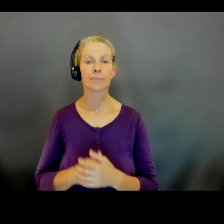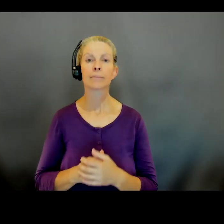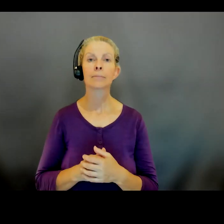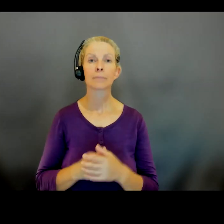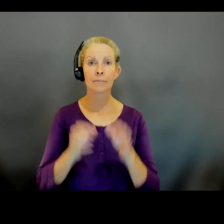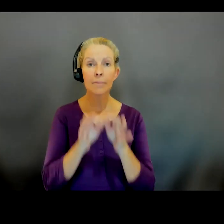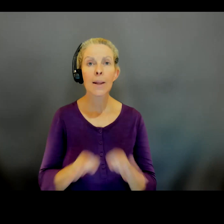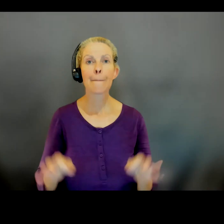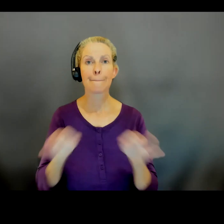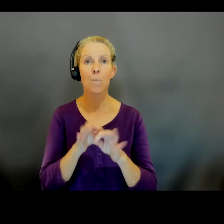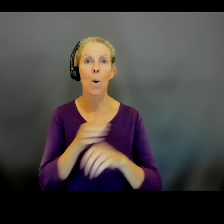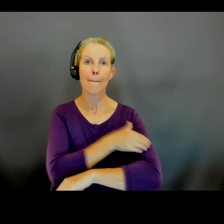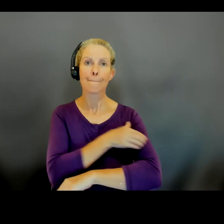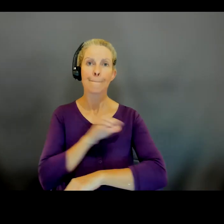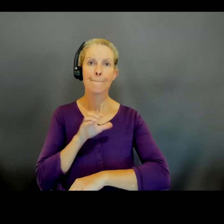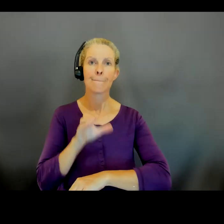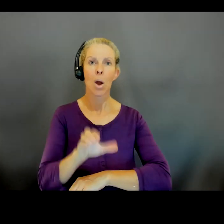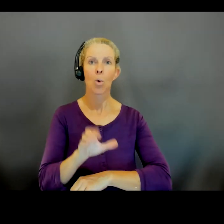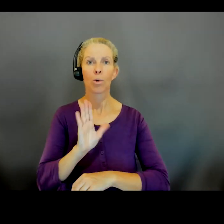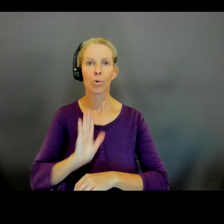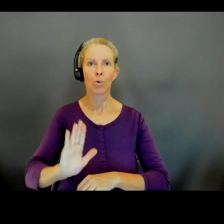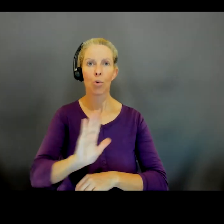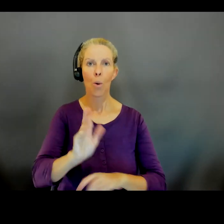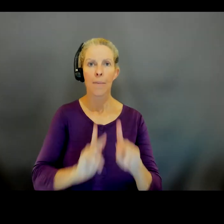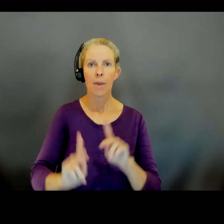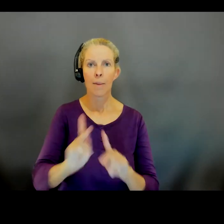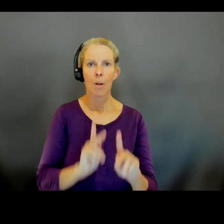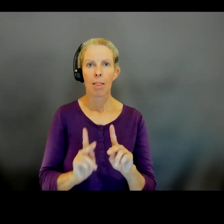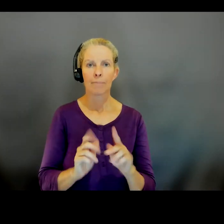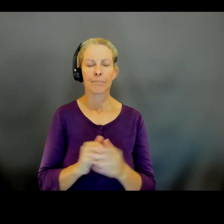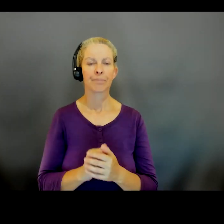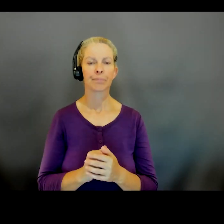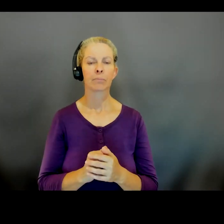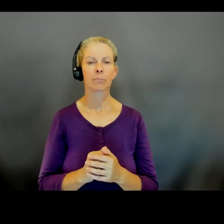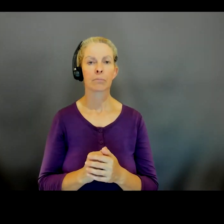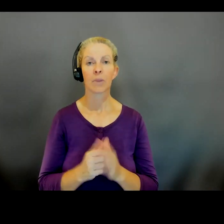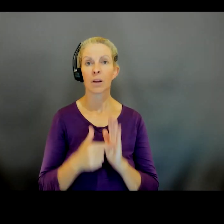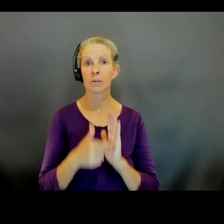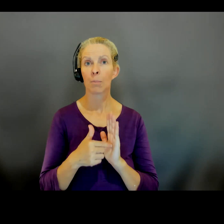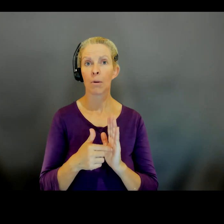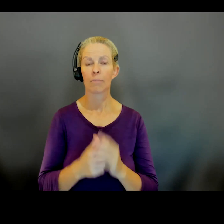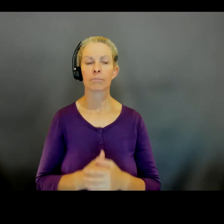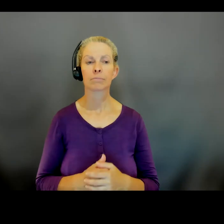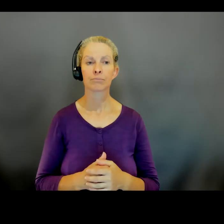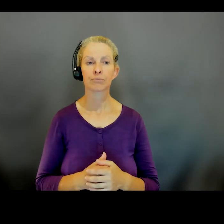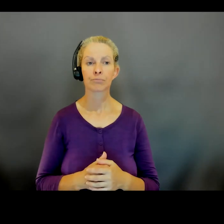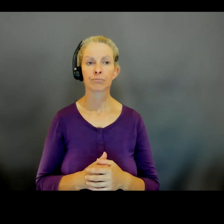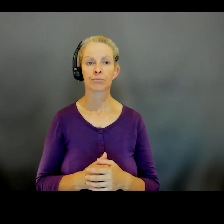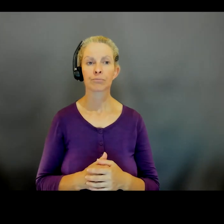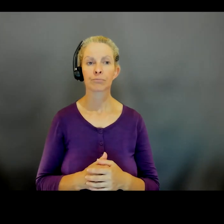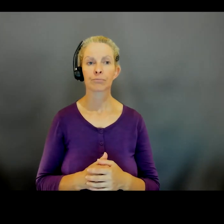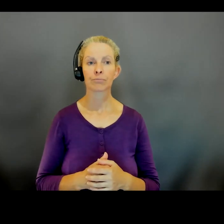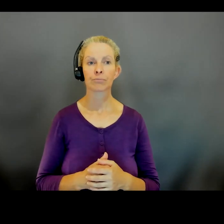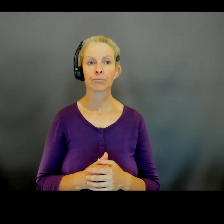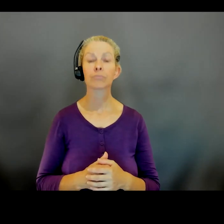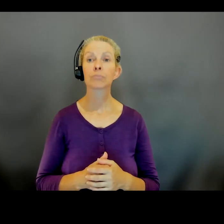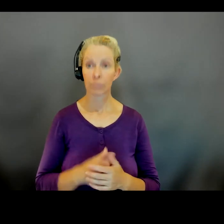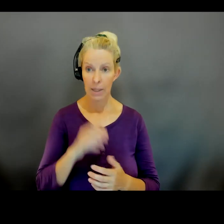Say yes, we will go live with this, or no, we won't go live with this, if there research and